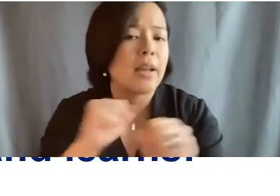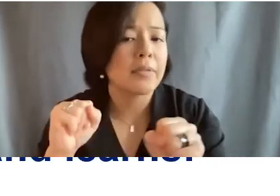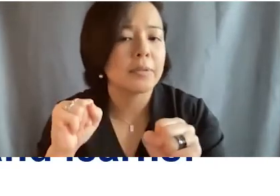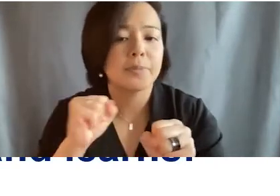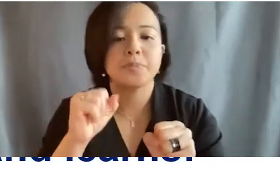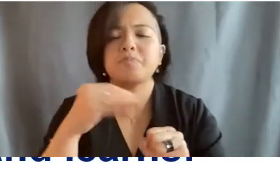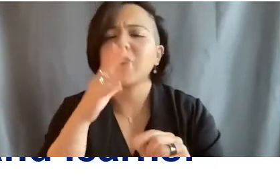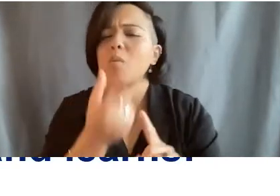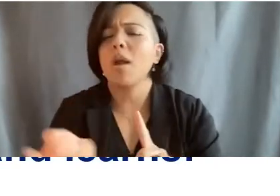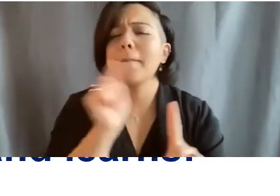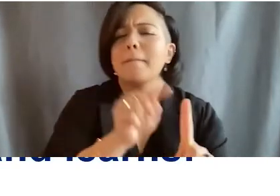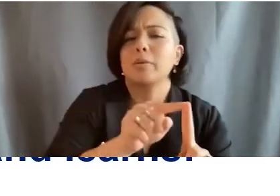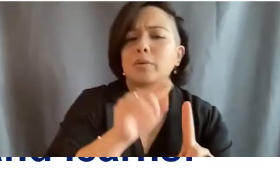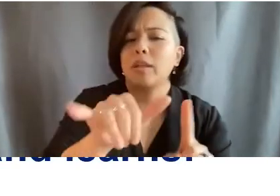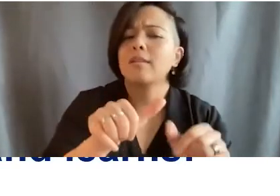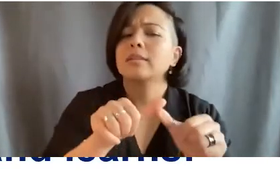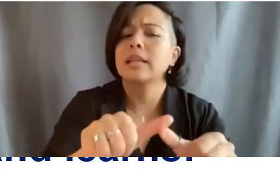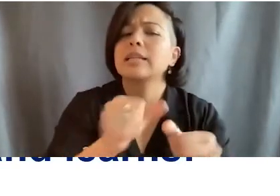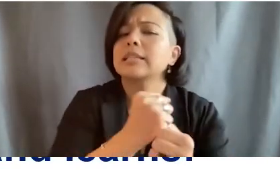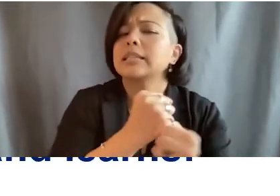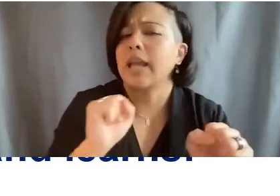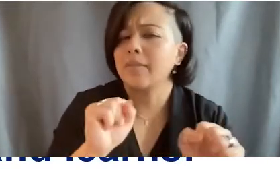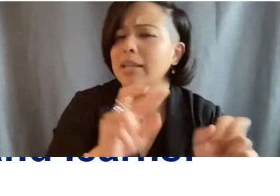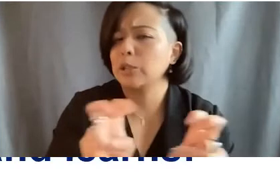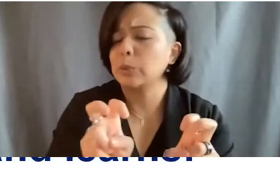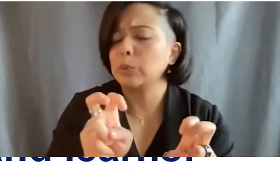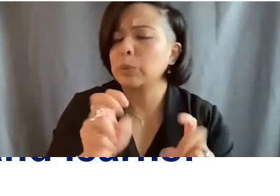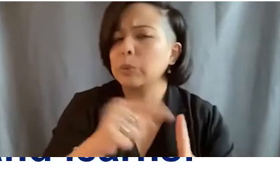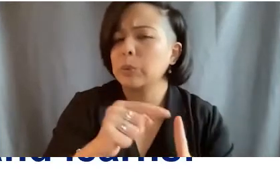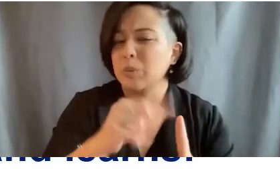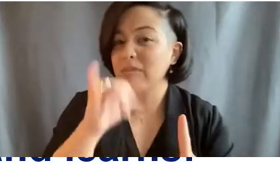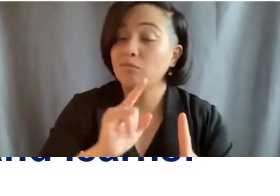safe issue because I think it's very relevant in the COVID response.